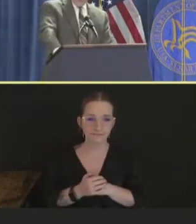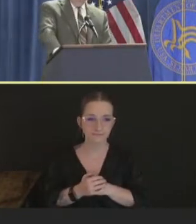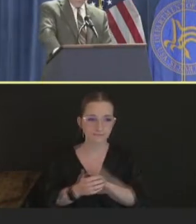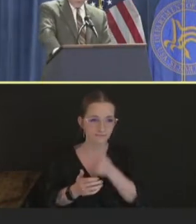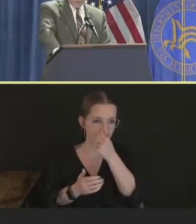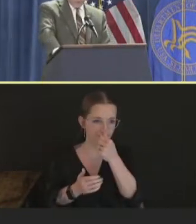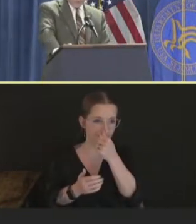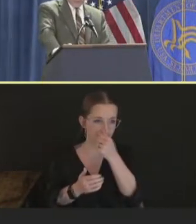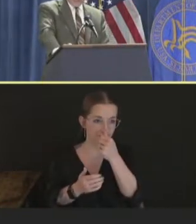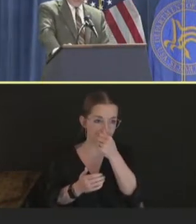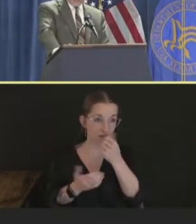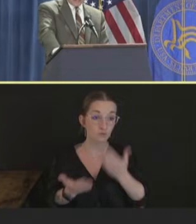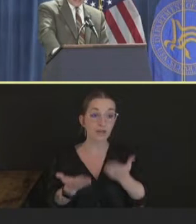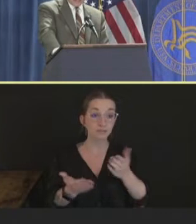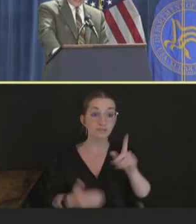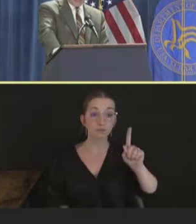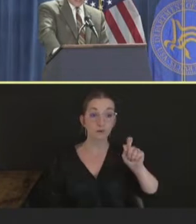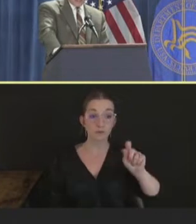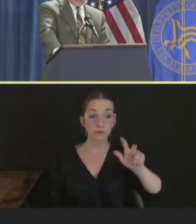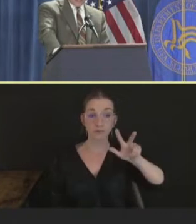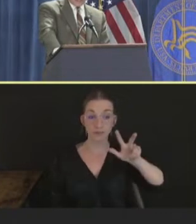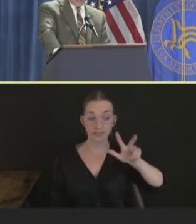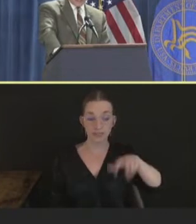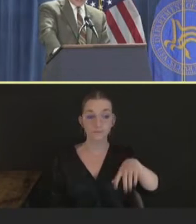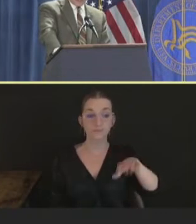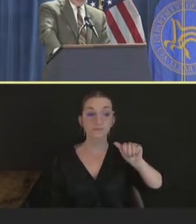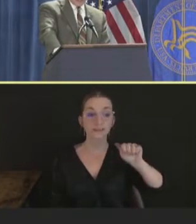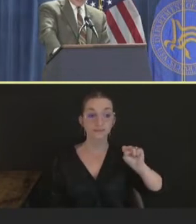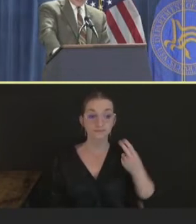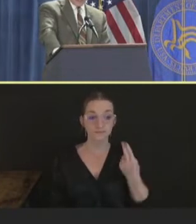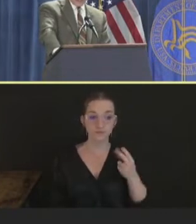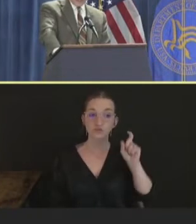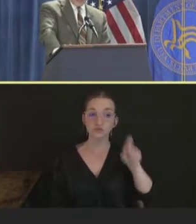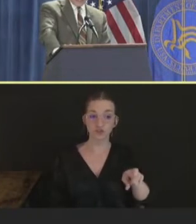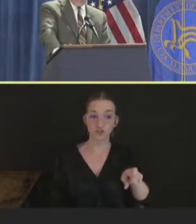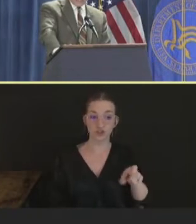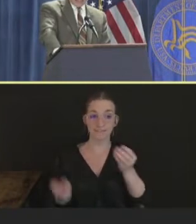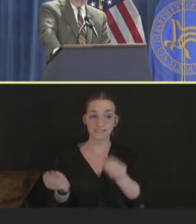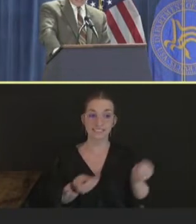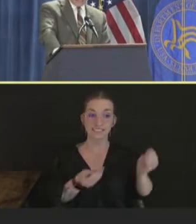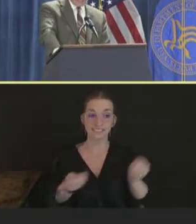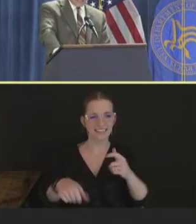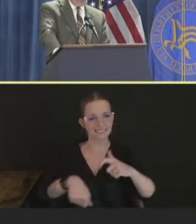Recommendation 1.3, the assistant secretary of health should facilitate the timely assessment